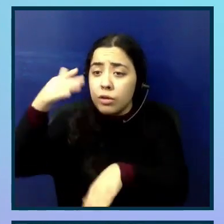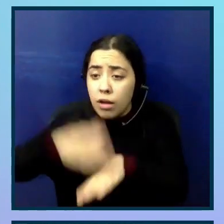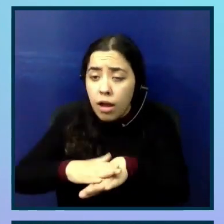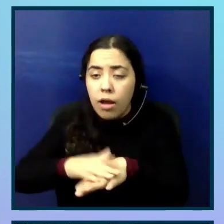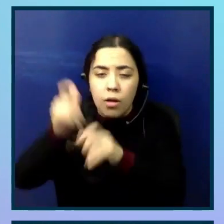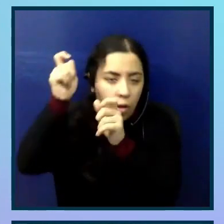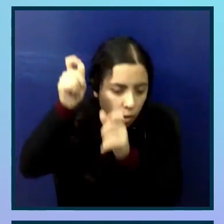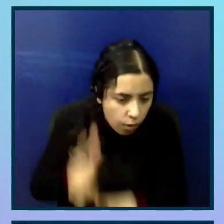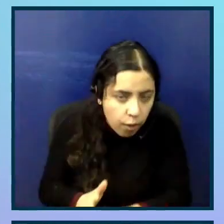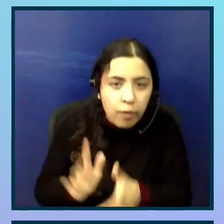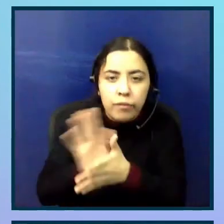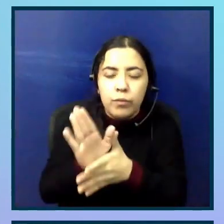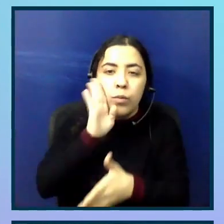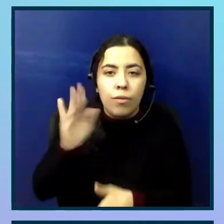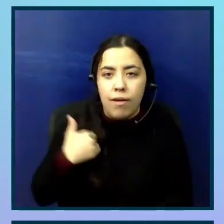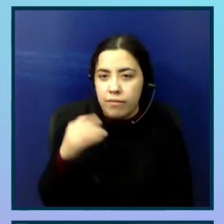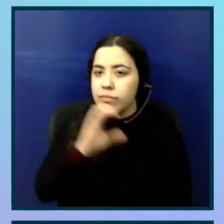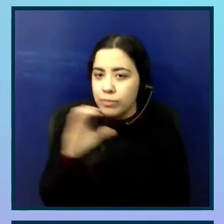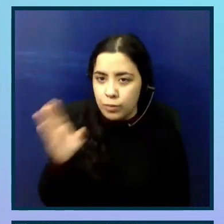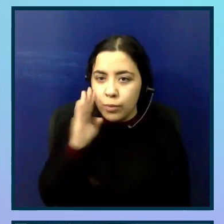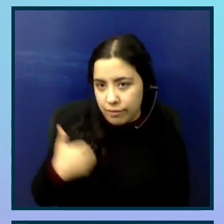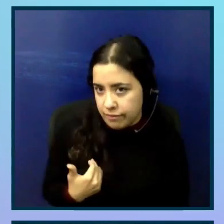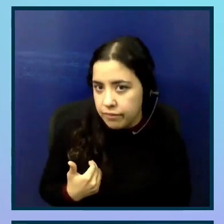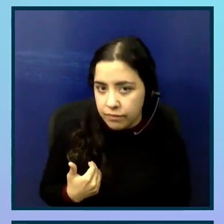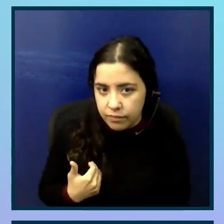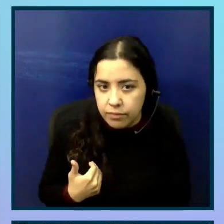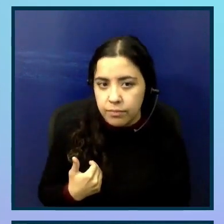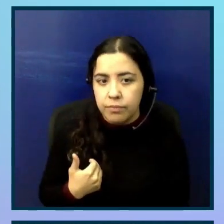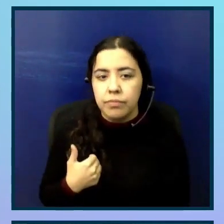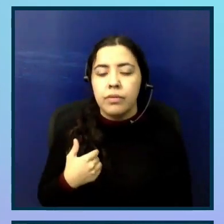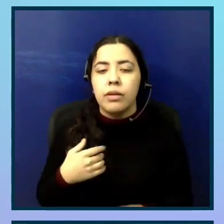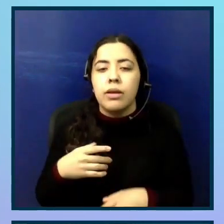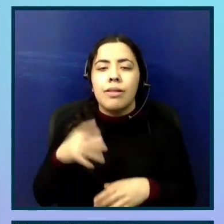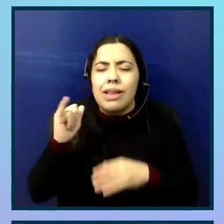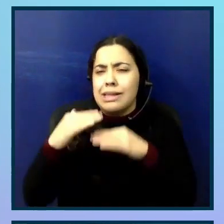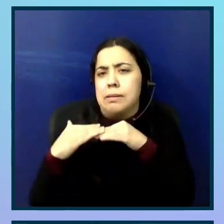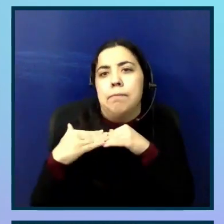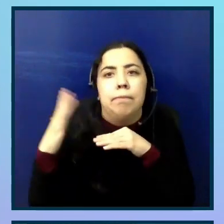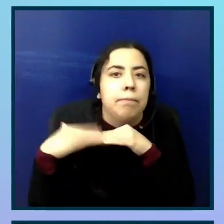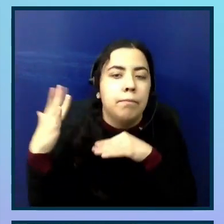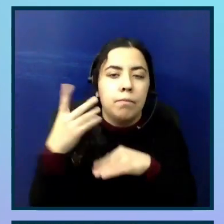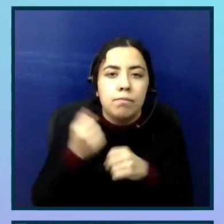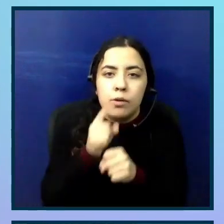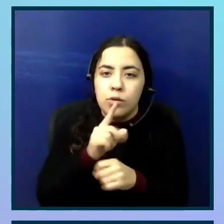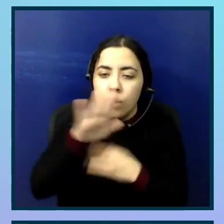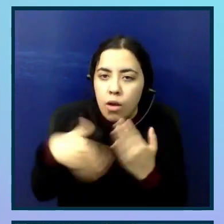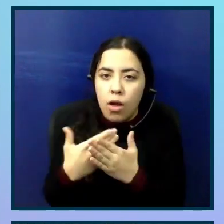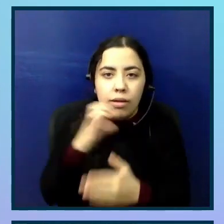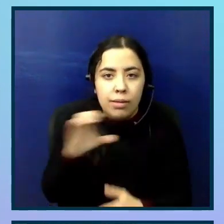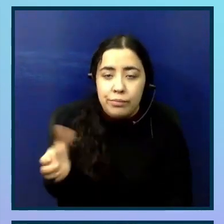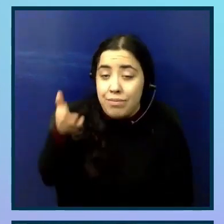the SAS compliance standards and saying the baseline, the bare minimum is we need to make sure captioning exists.